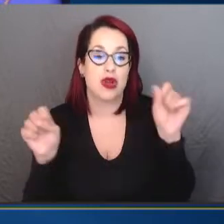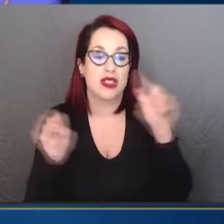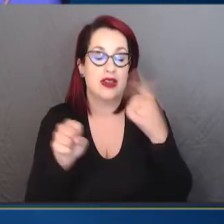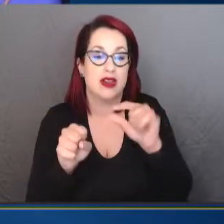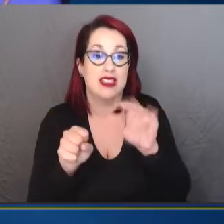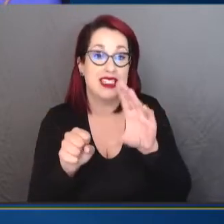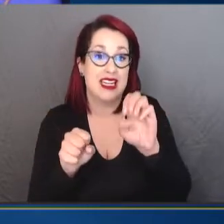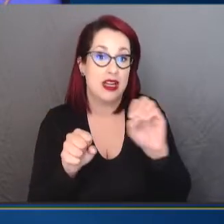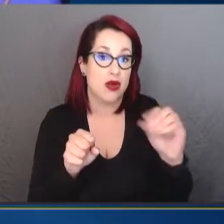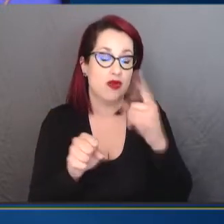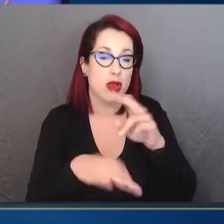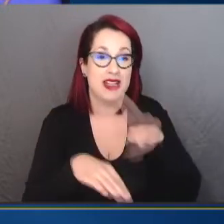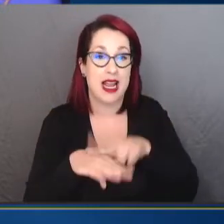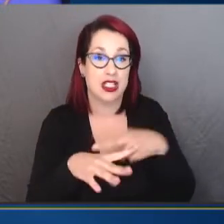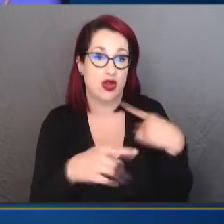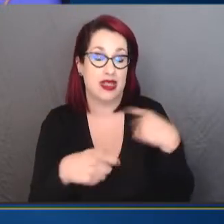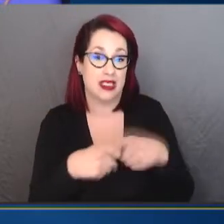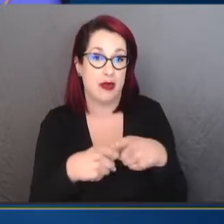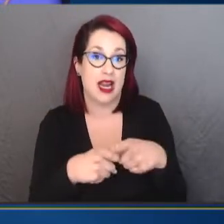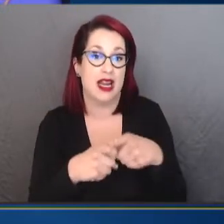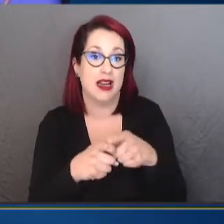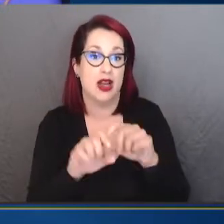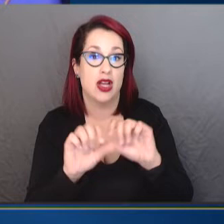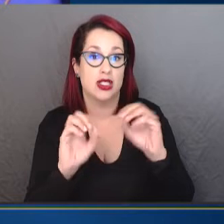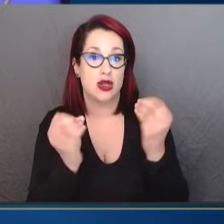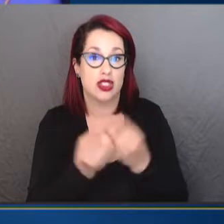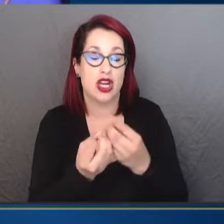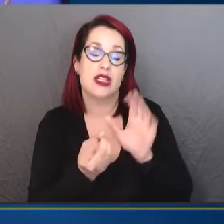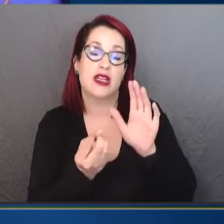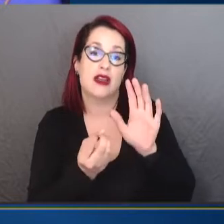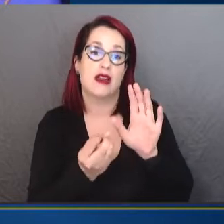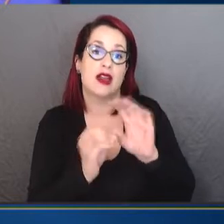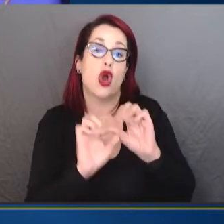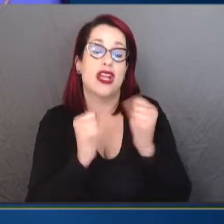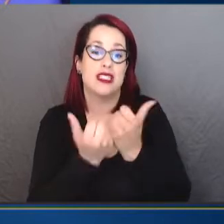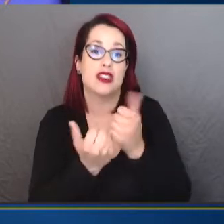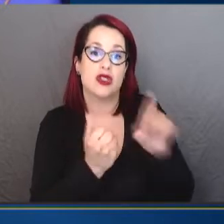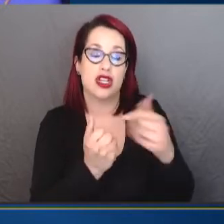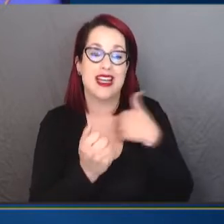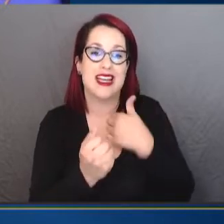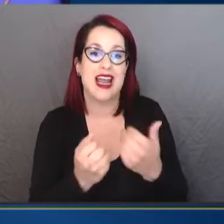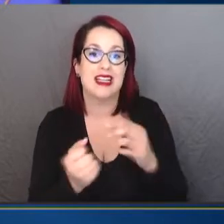The association represents the interest of 50,000 licensed Hispanic physicians in the